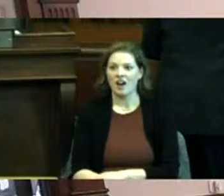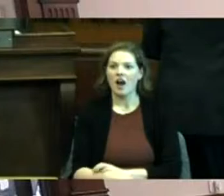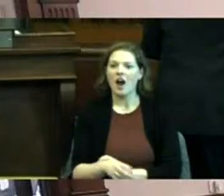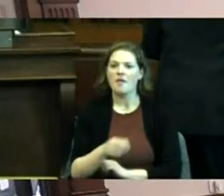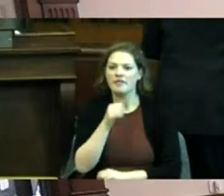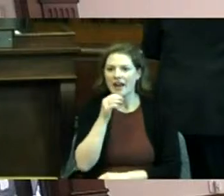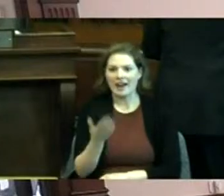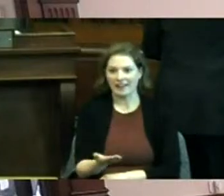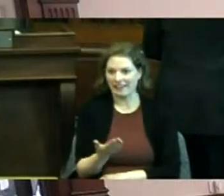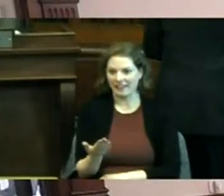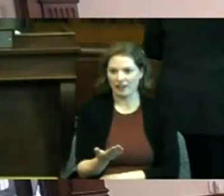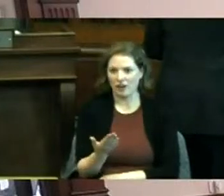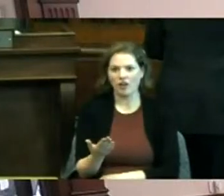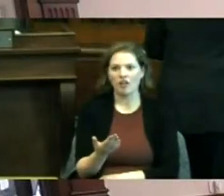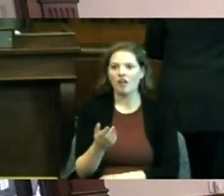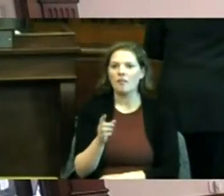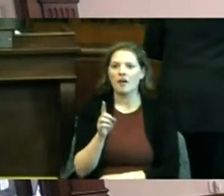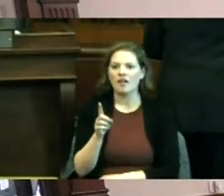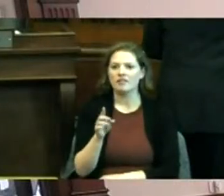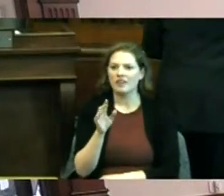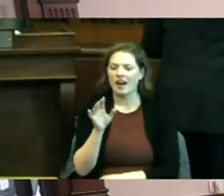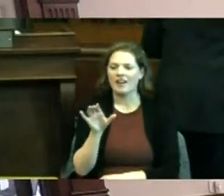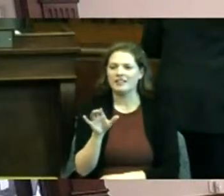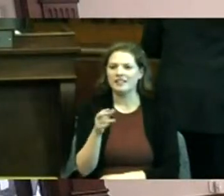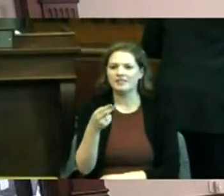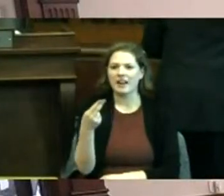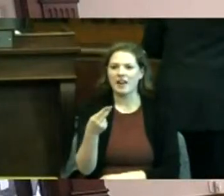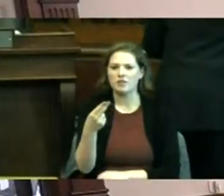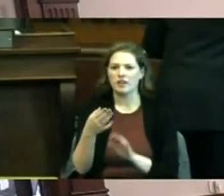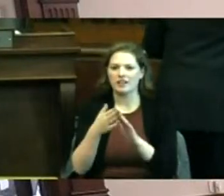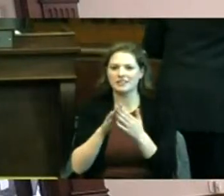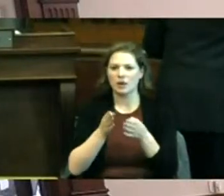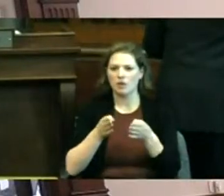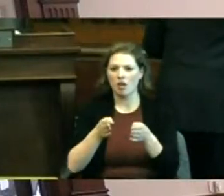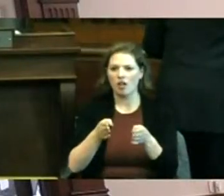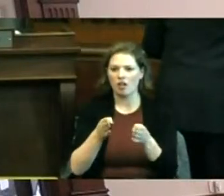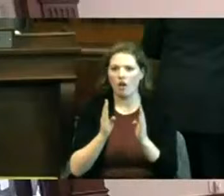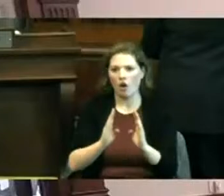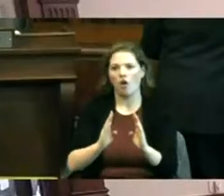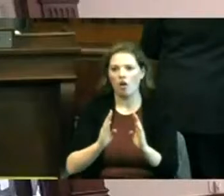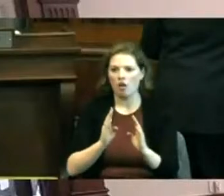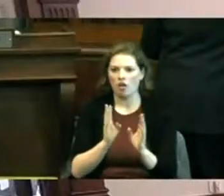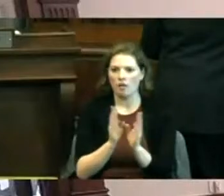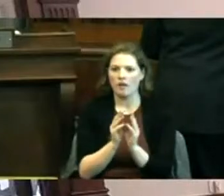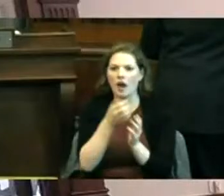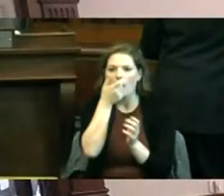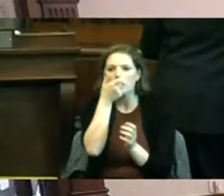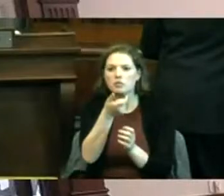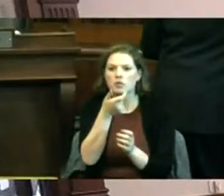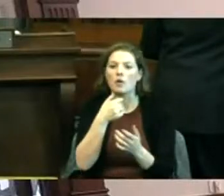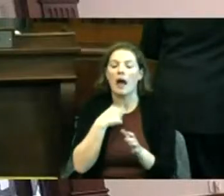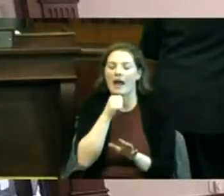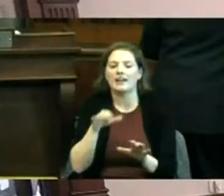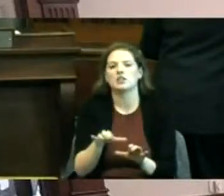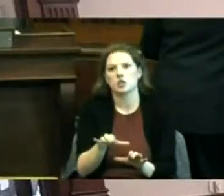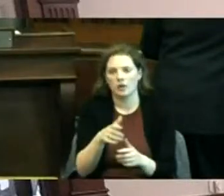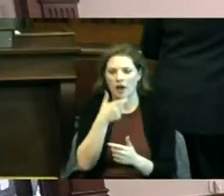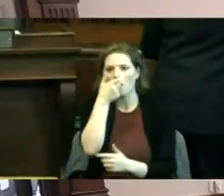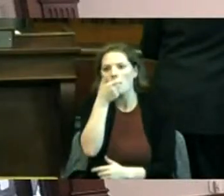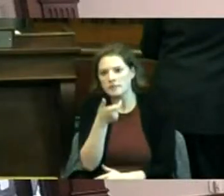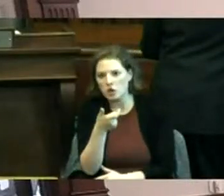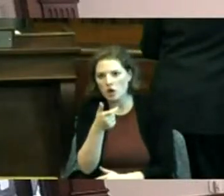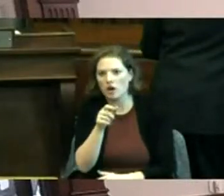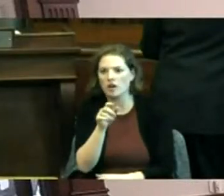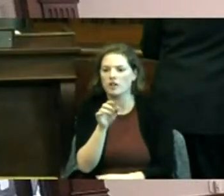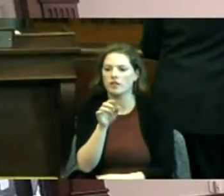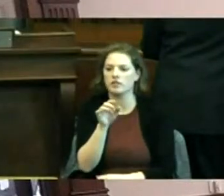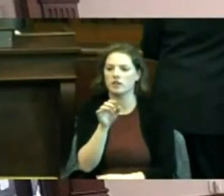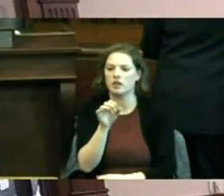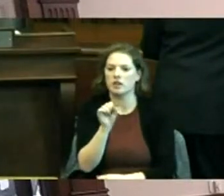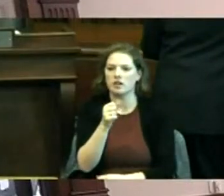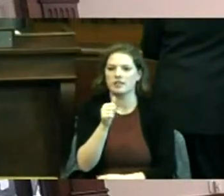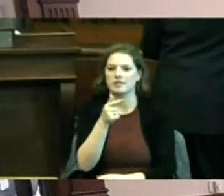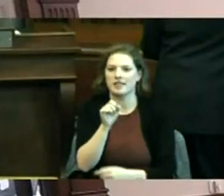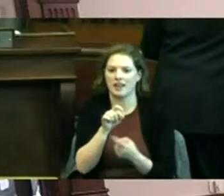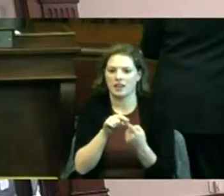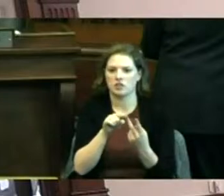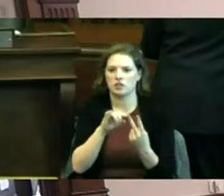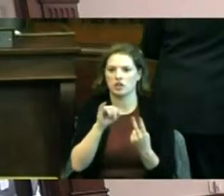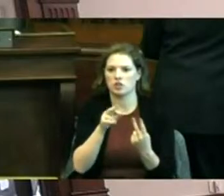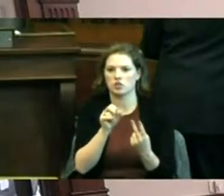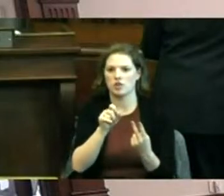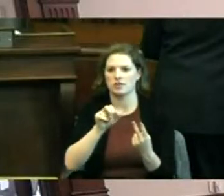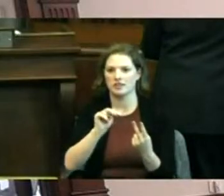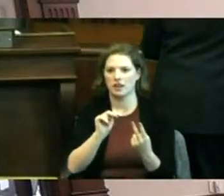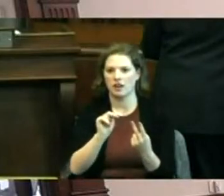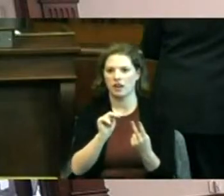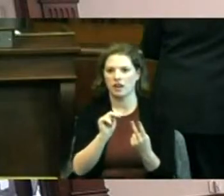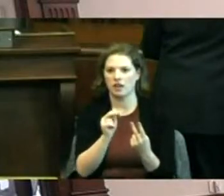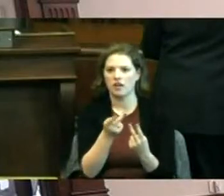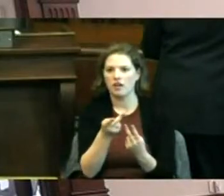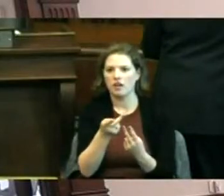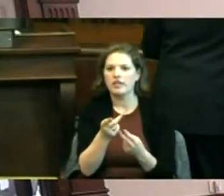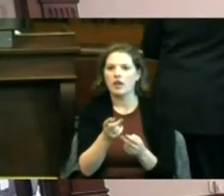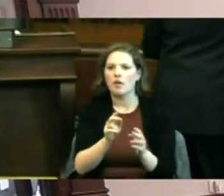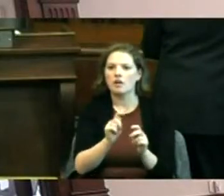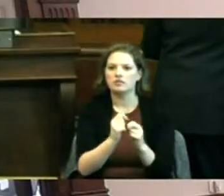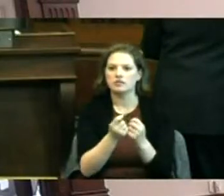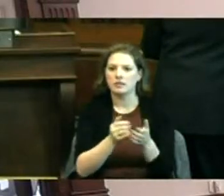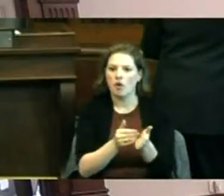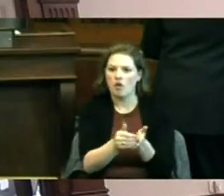It's just underneath the. Do you